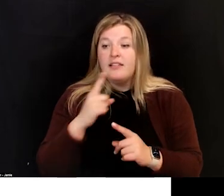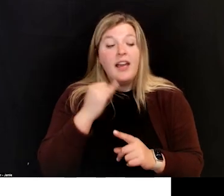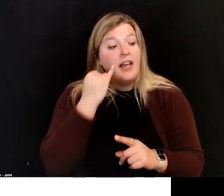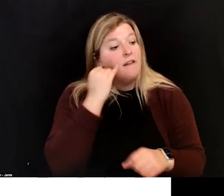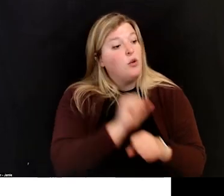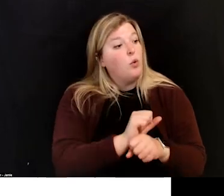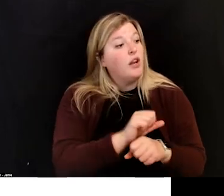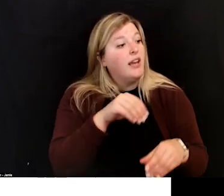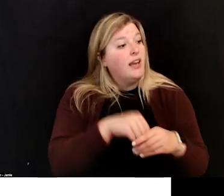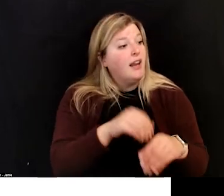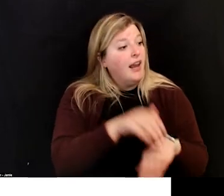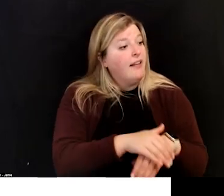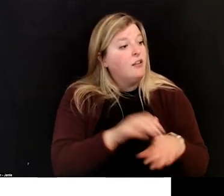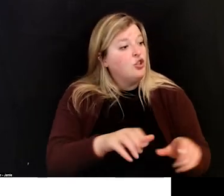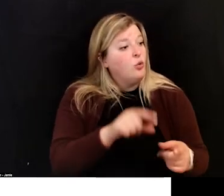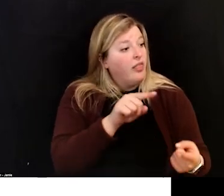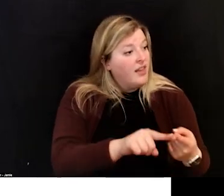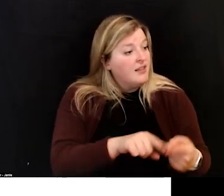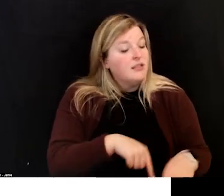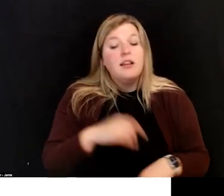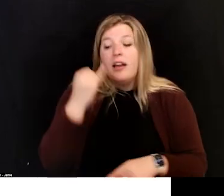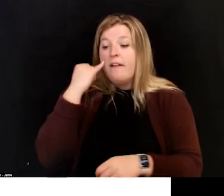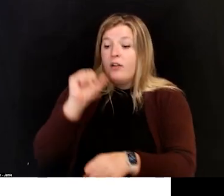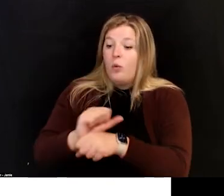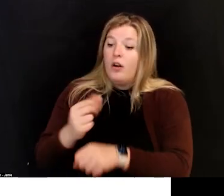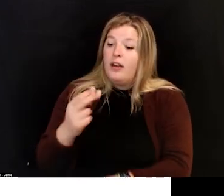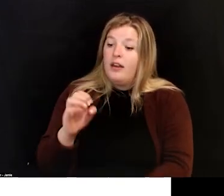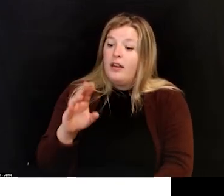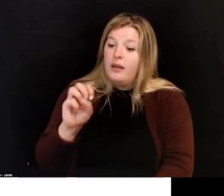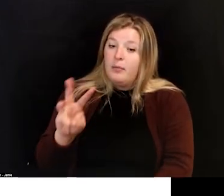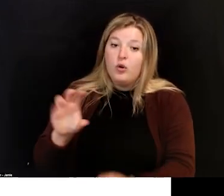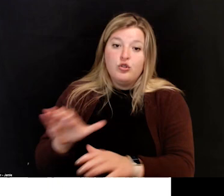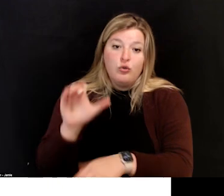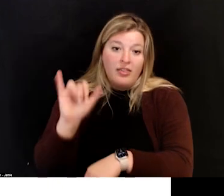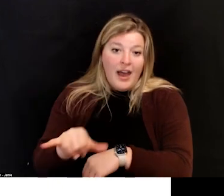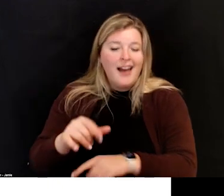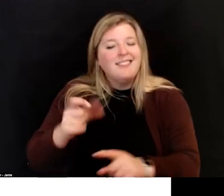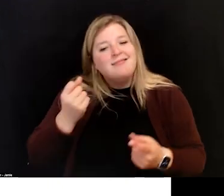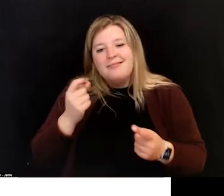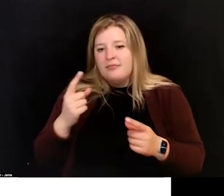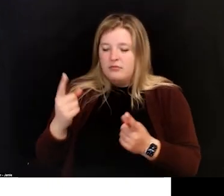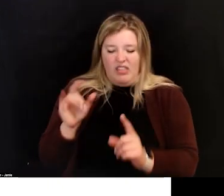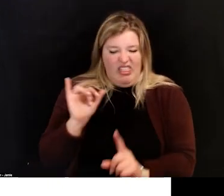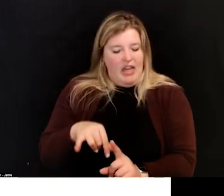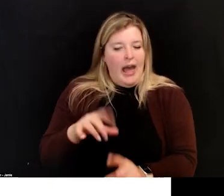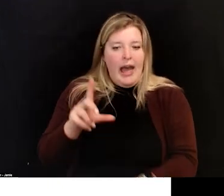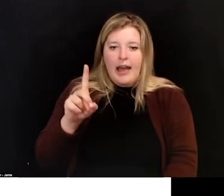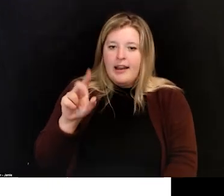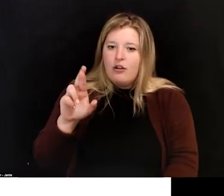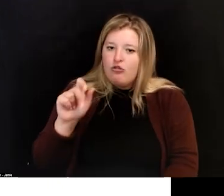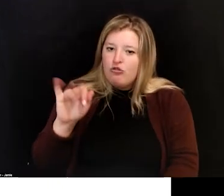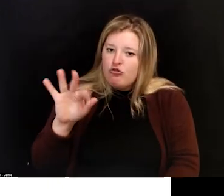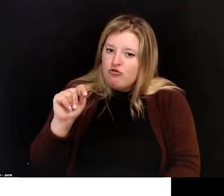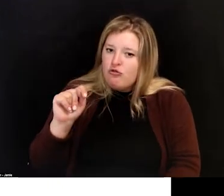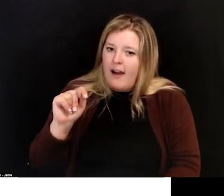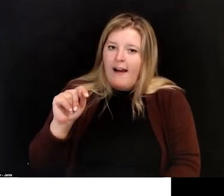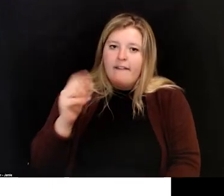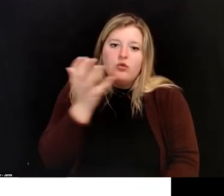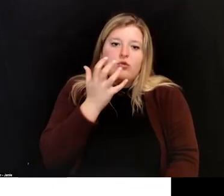If you're working in Hebrew, do that." All of that is very drafty. And please don't hold me to it formally